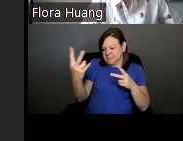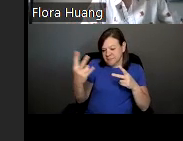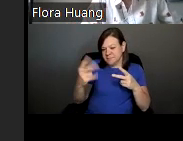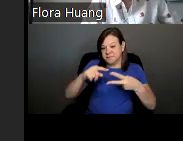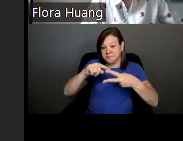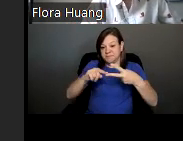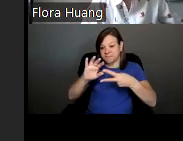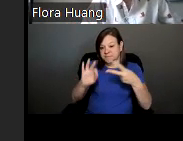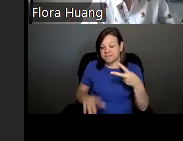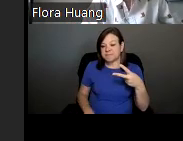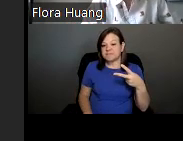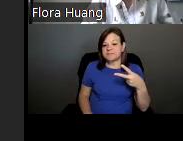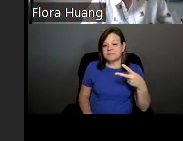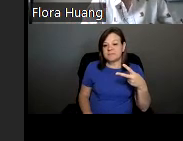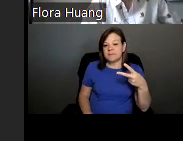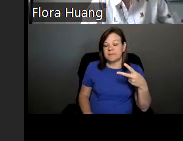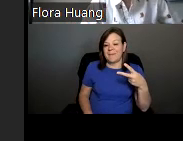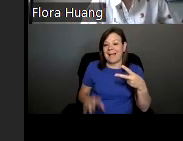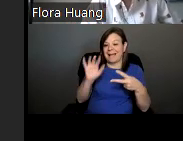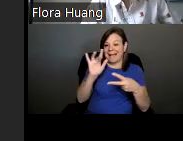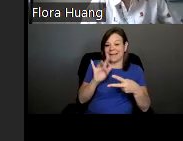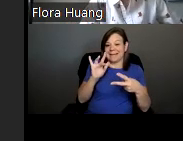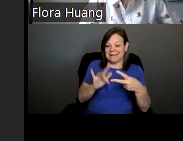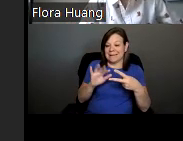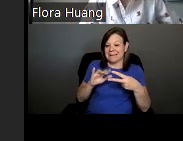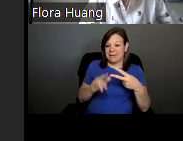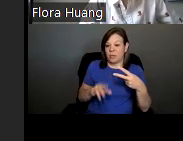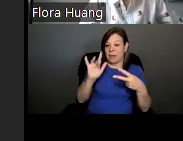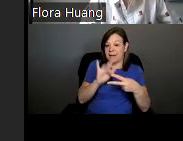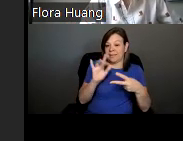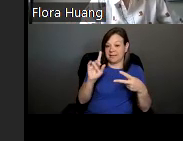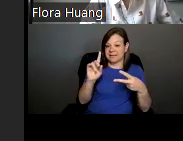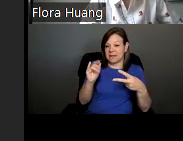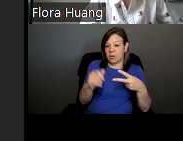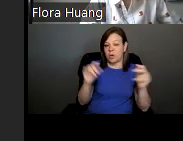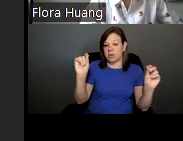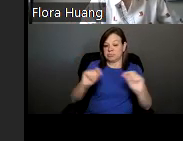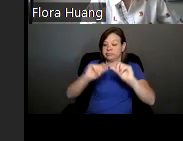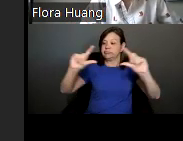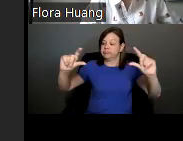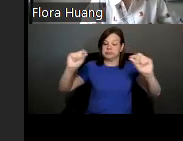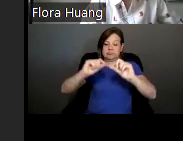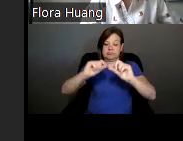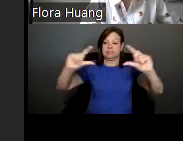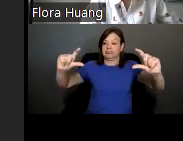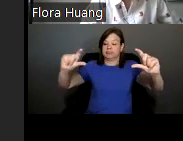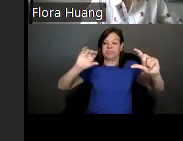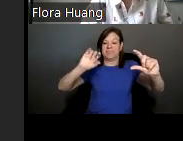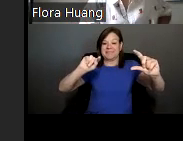One, I can click either of these. Let's click title one. When I click it, the outline of the title is, it kind of gets highlighted.